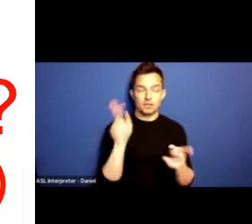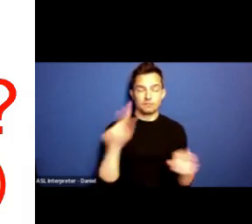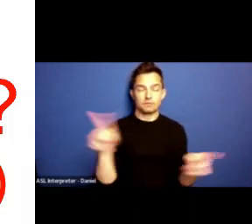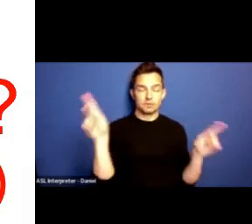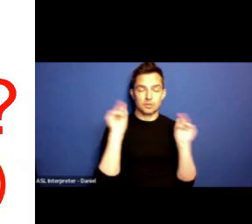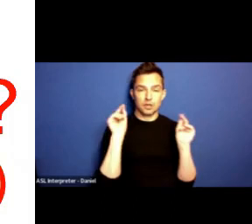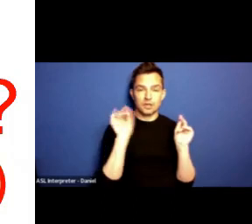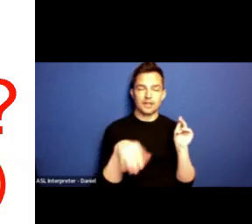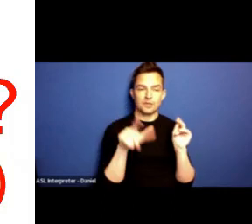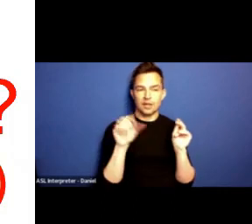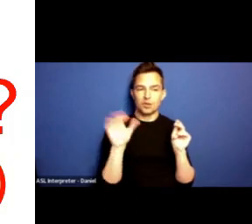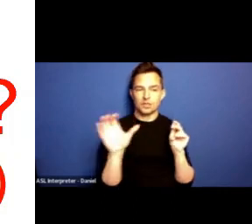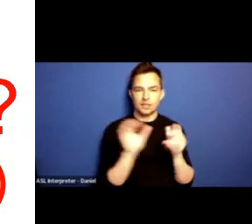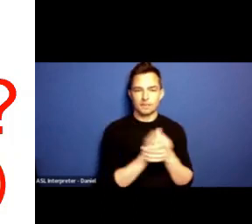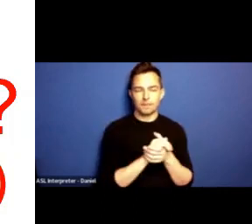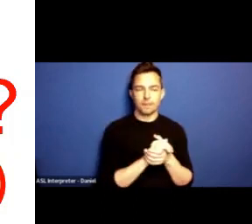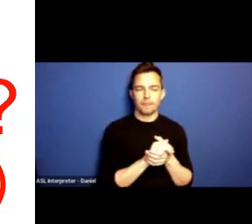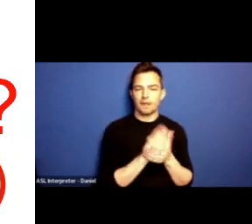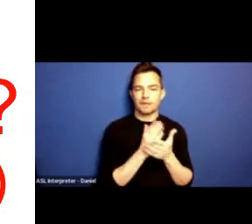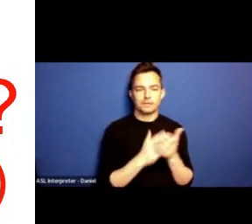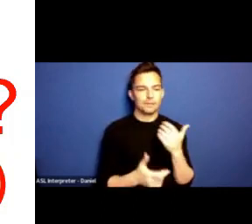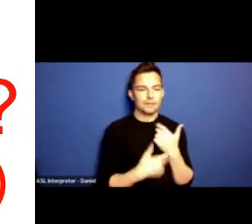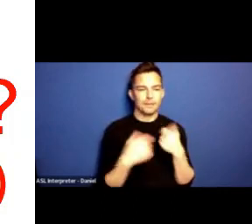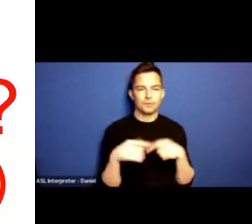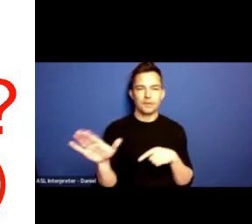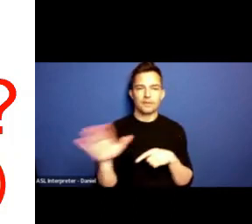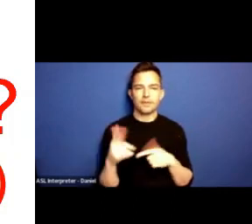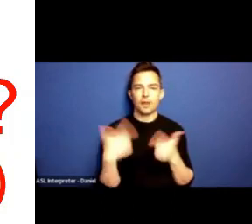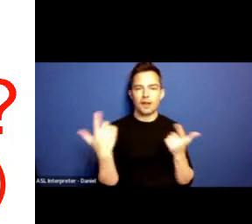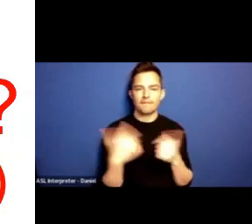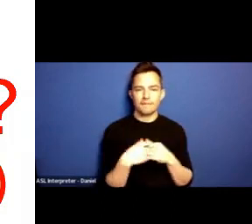LOC is. sometime in their life. The caller is to the No Wrong